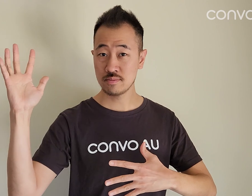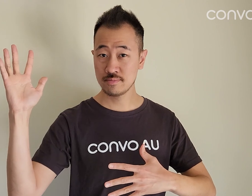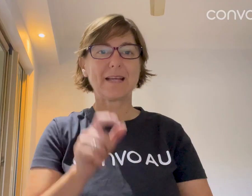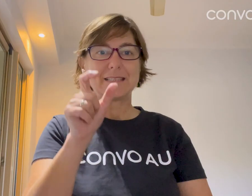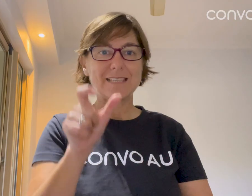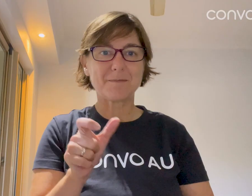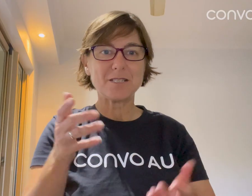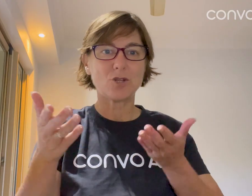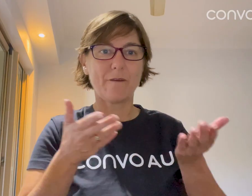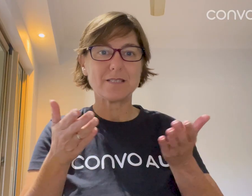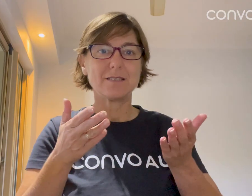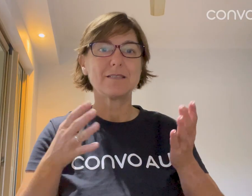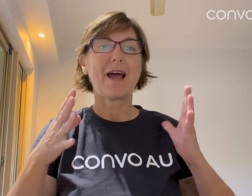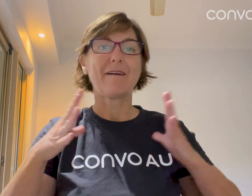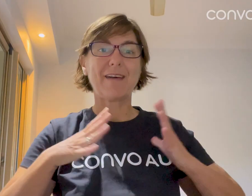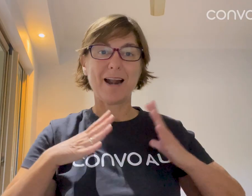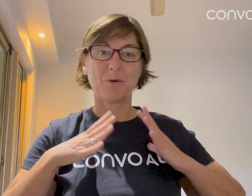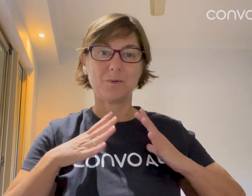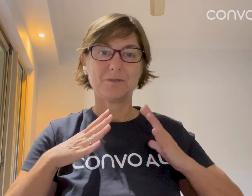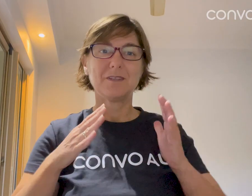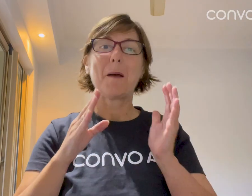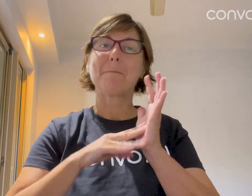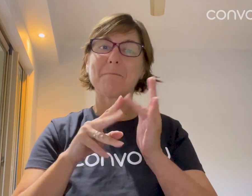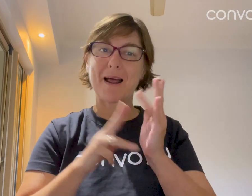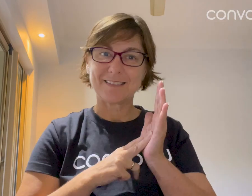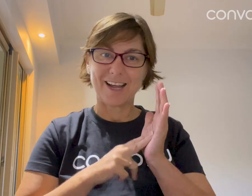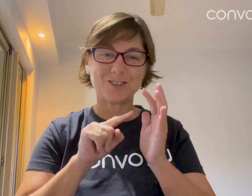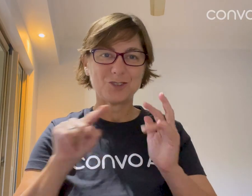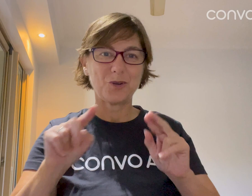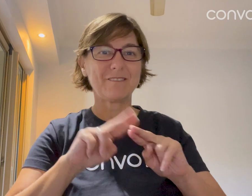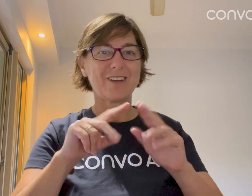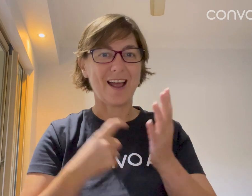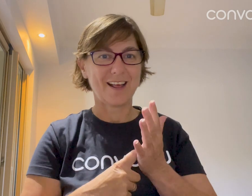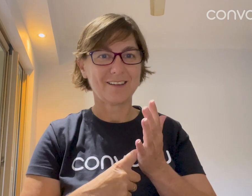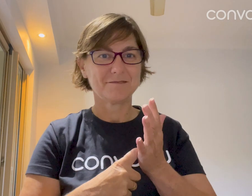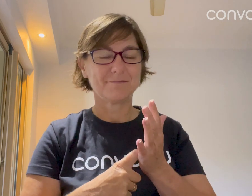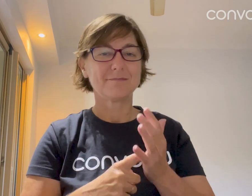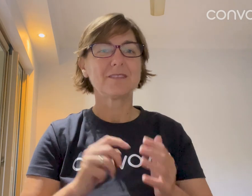Customer services are available from Monday to Friday,